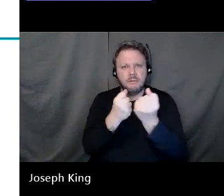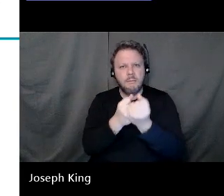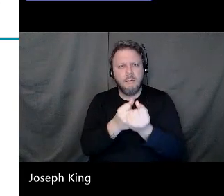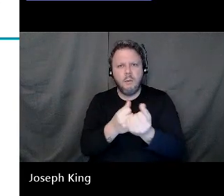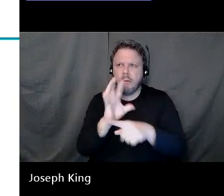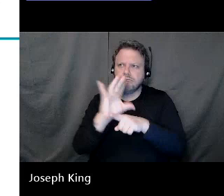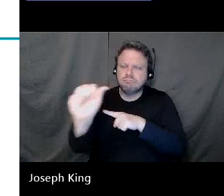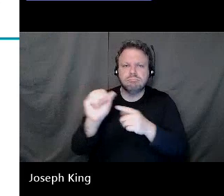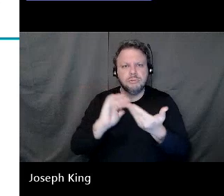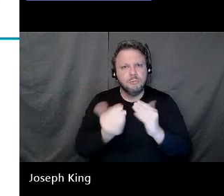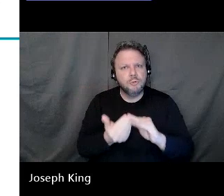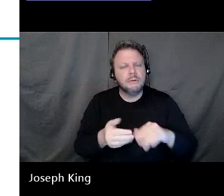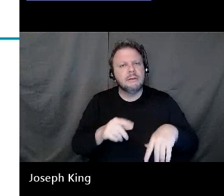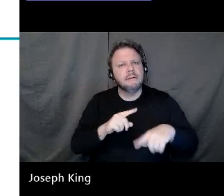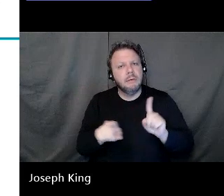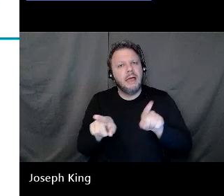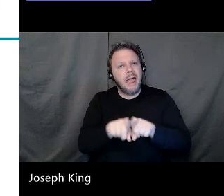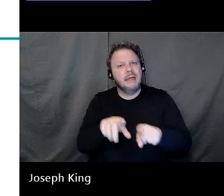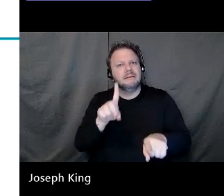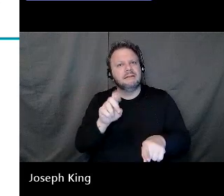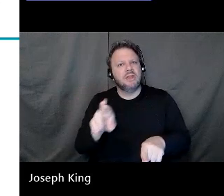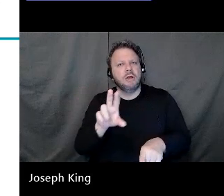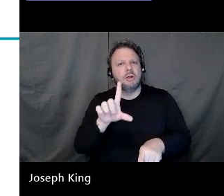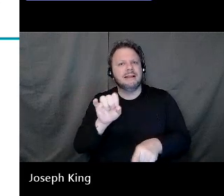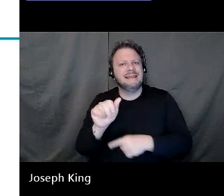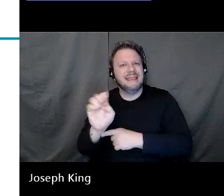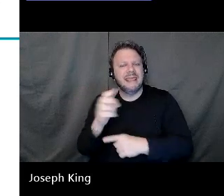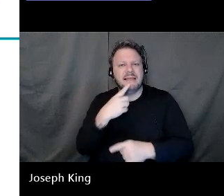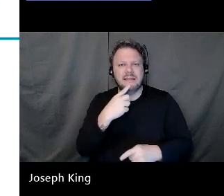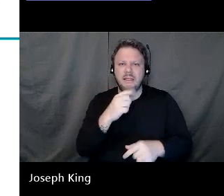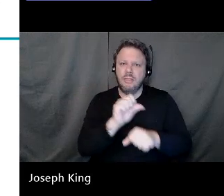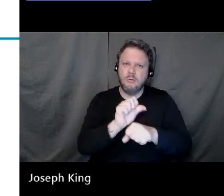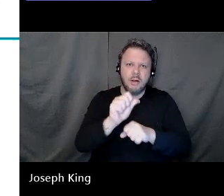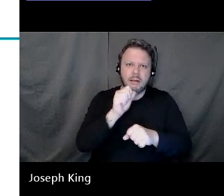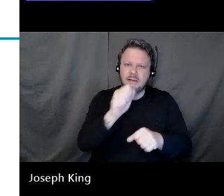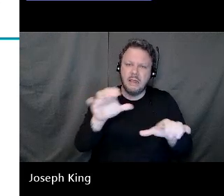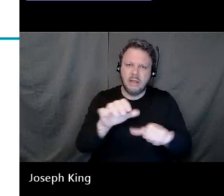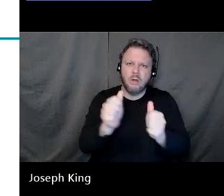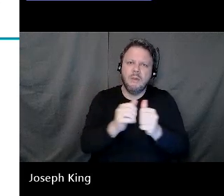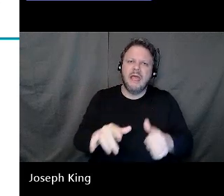thriving communities. And as Doctor Leanne stated earlier, the work will not be done by just one agency.